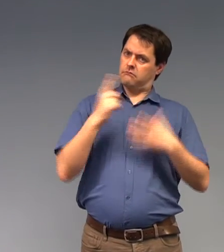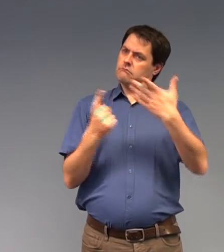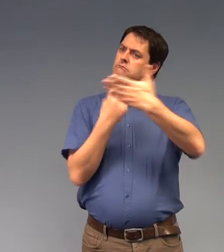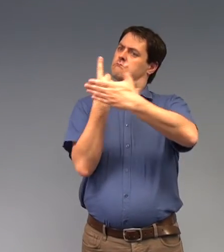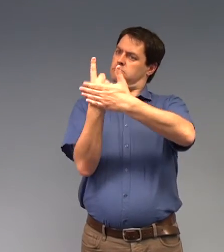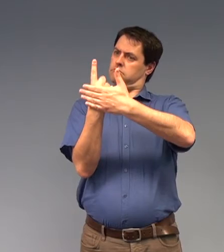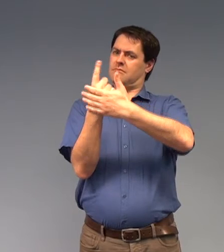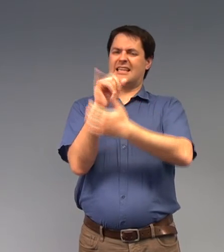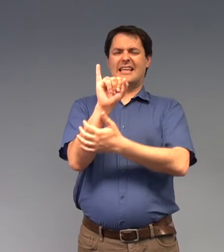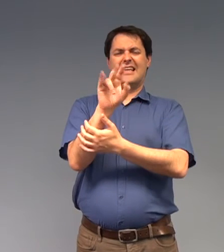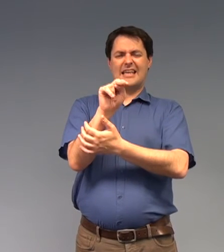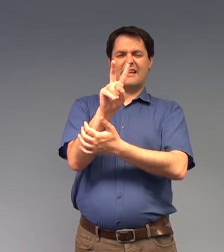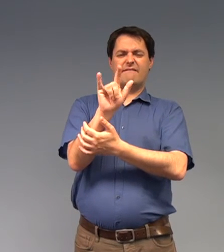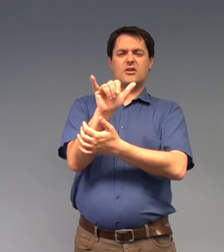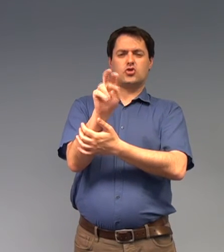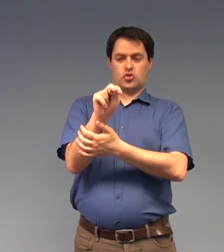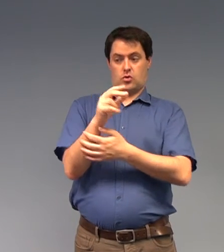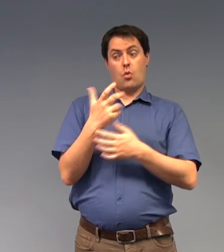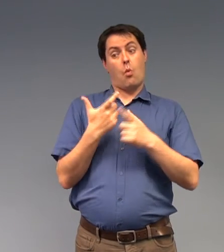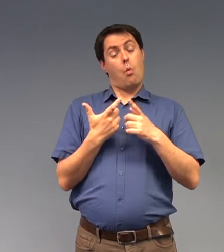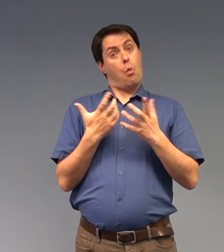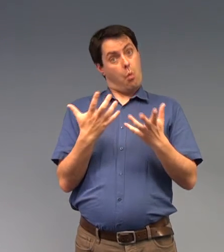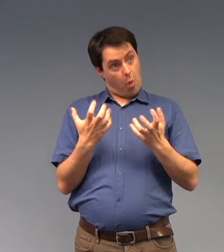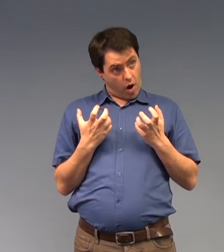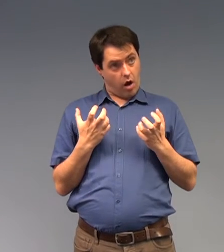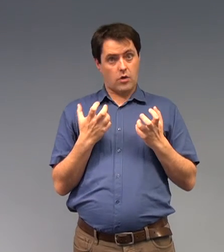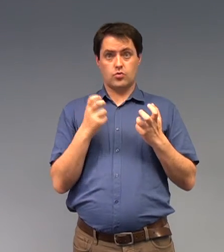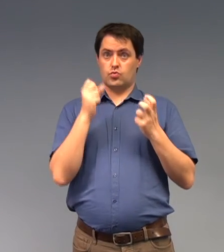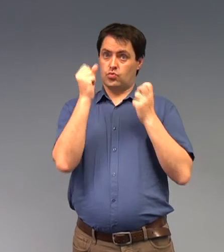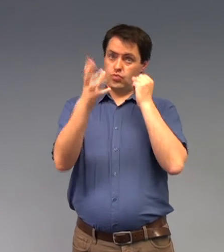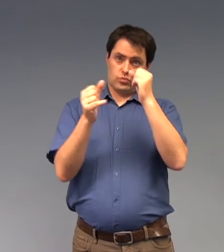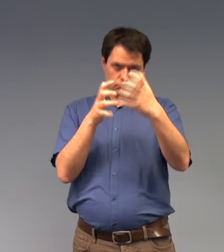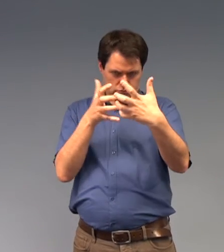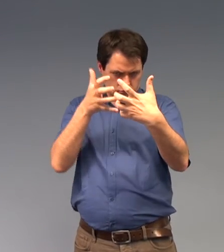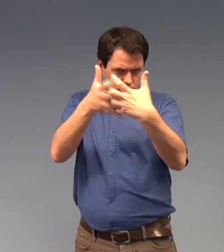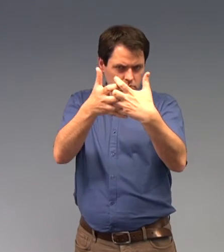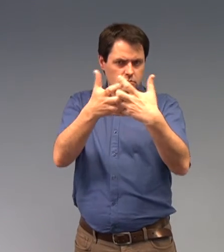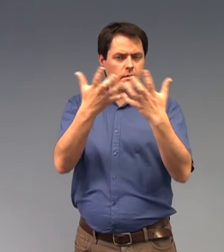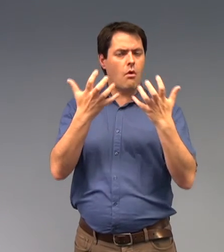So, looking to the conclusions slide, it seems that generally,